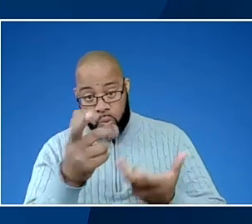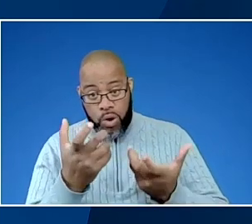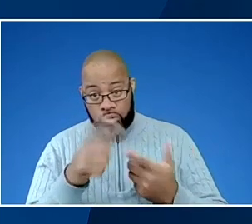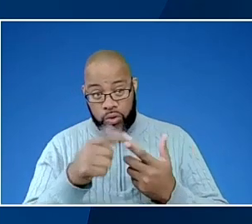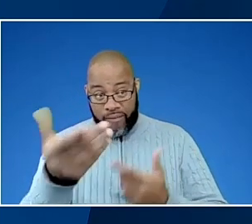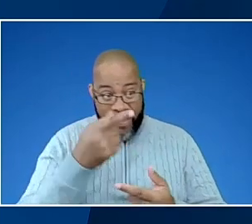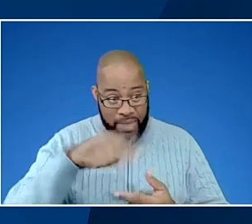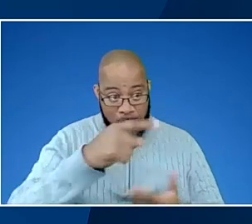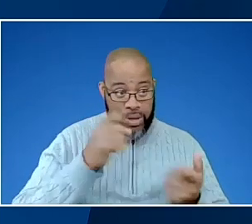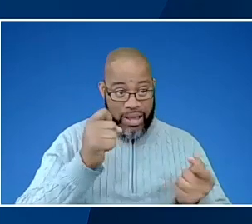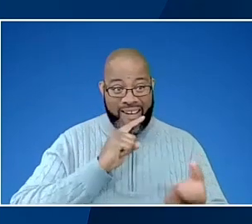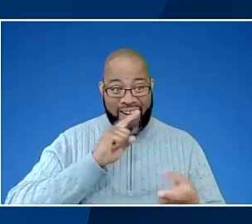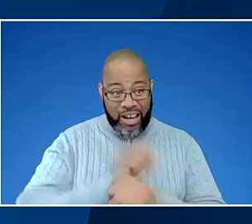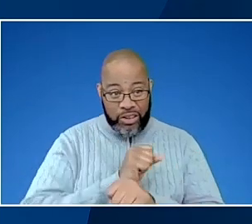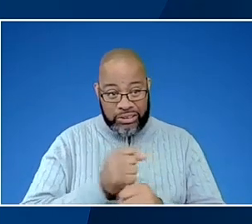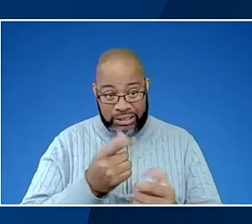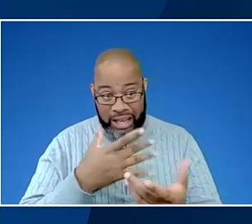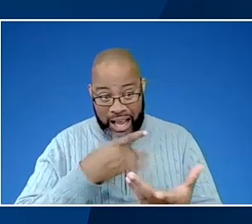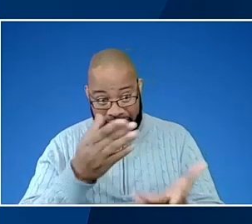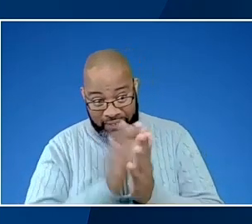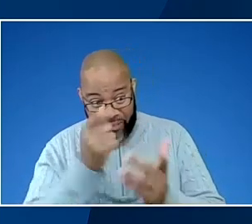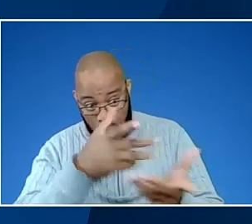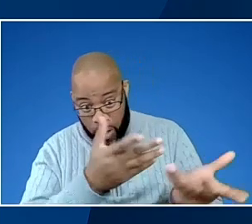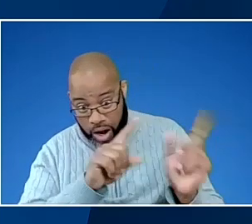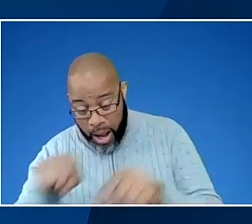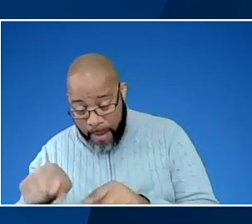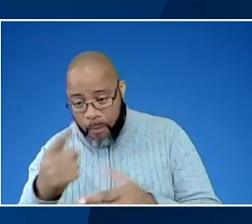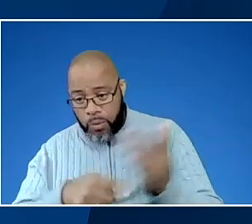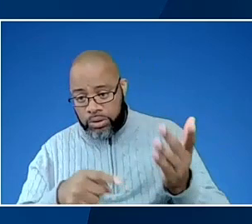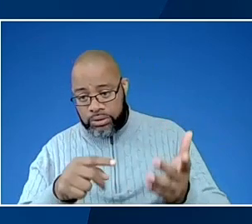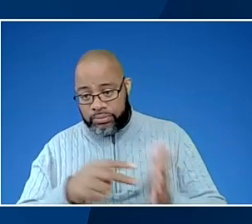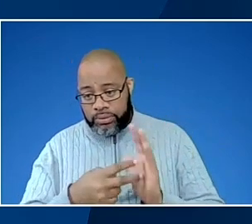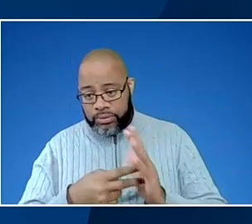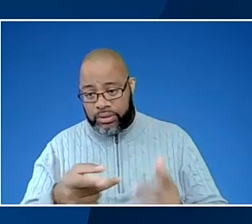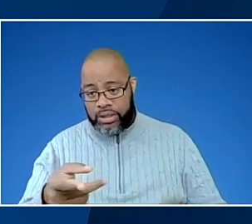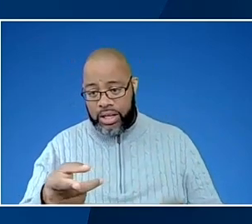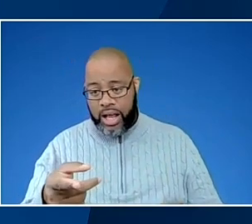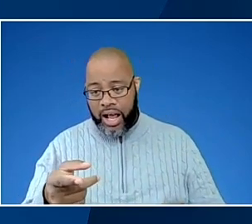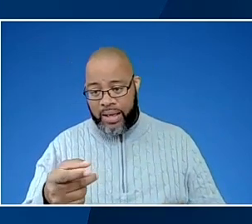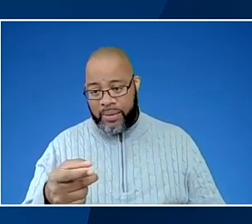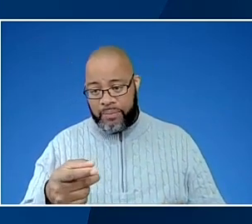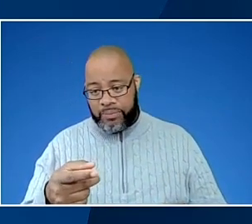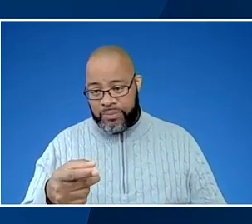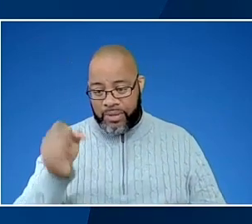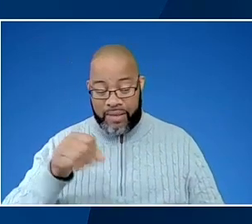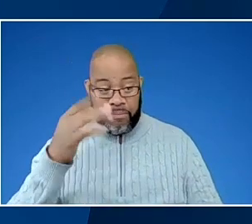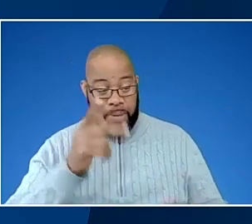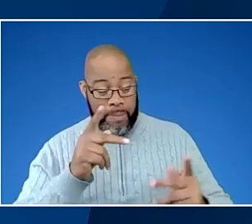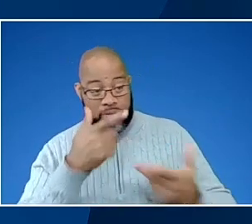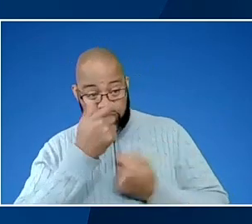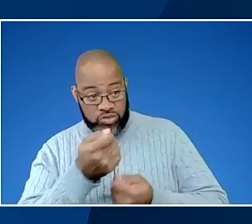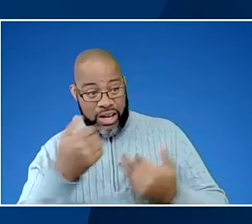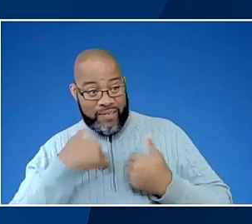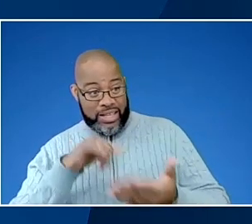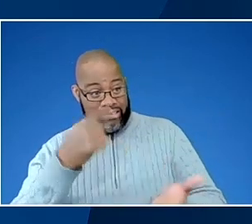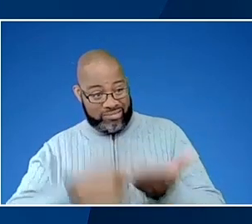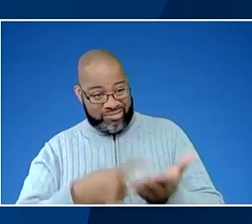ask if they'd like to come? What's your preference? Yeah. I think it's, I mean, yeah, if people are interested in having that conversation, I would like to have that